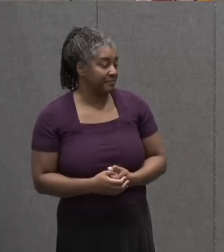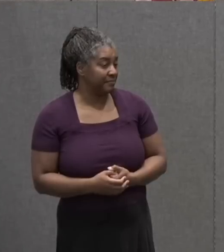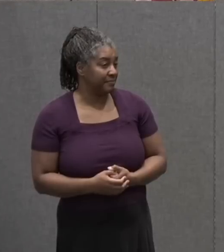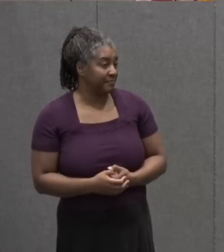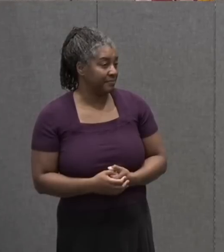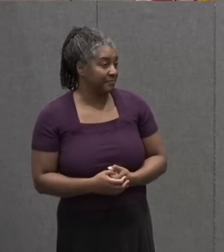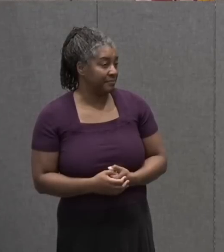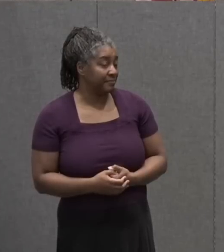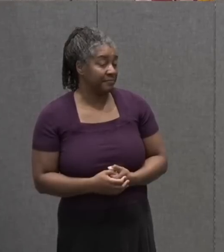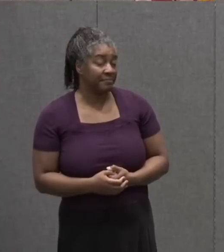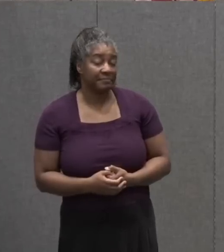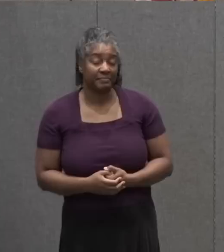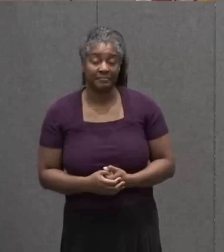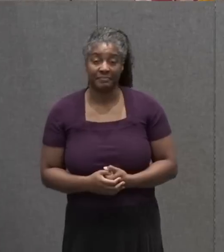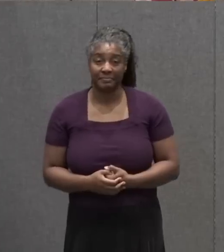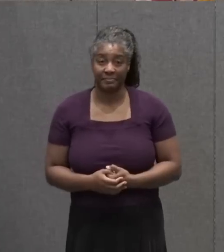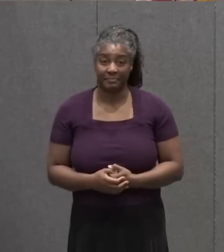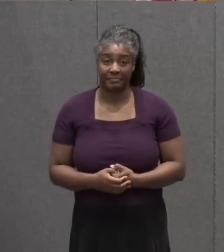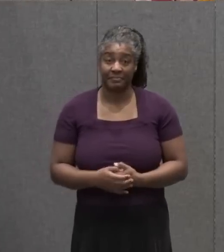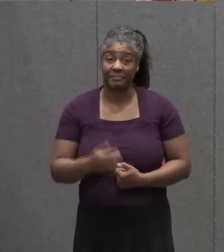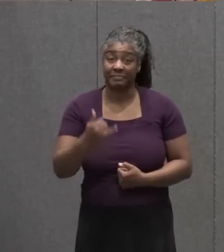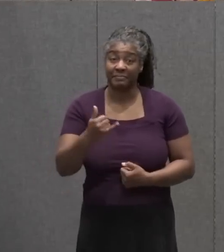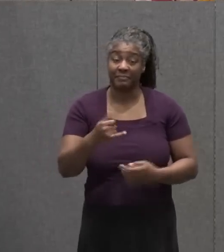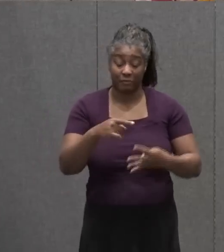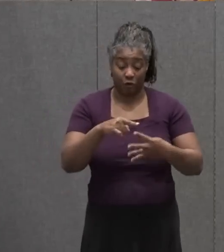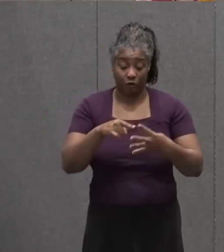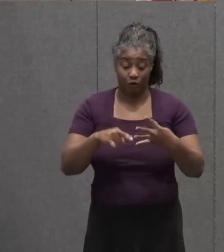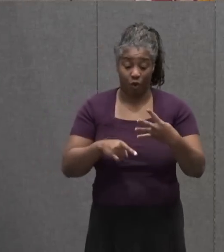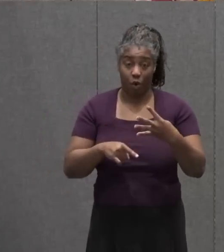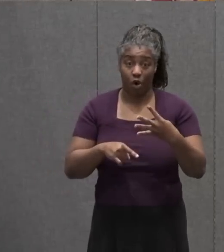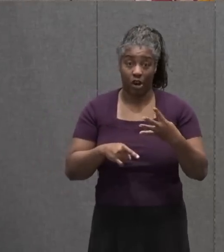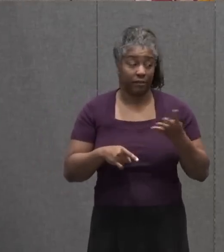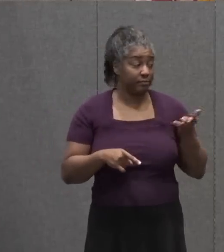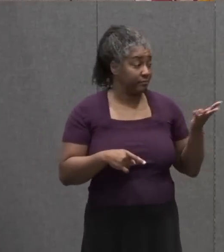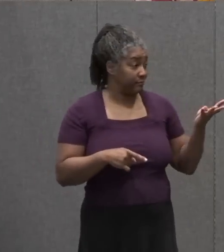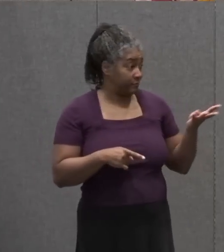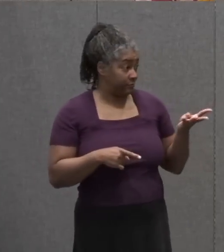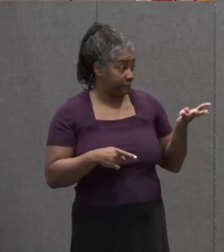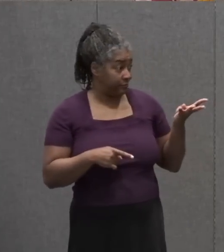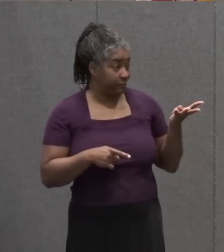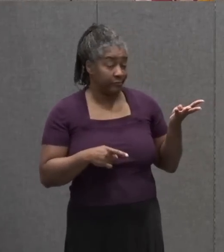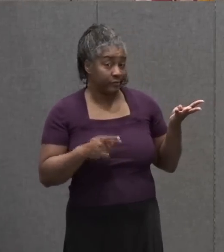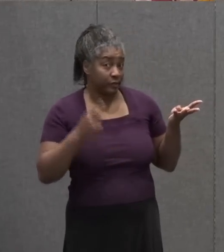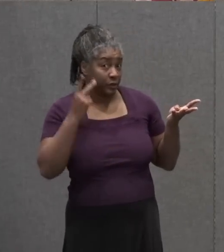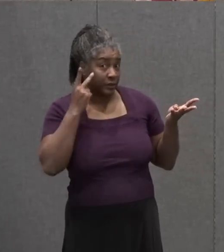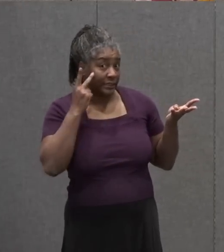Here are four of the five items I put in the bag. Can you use your remember power